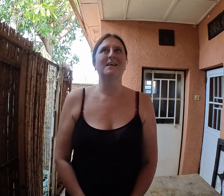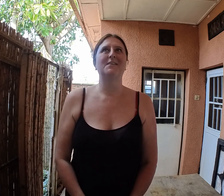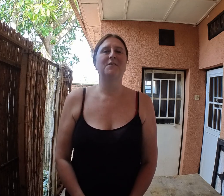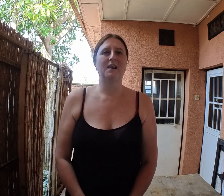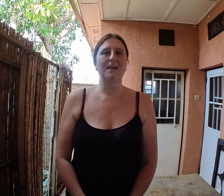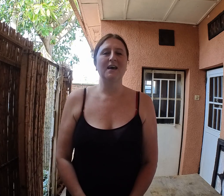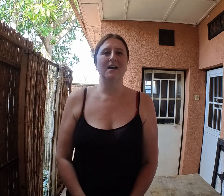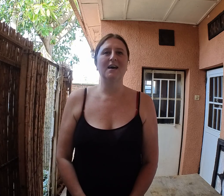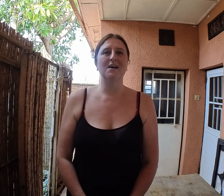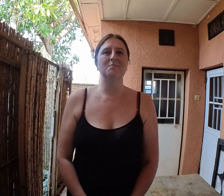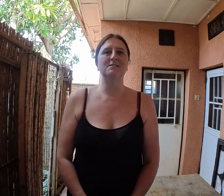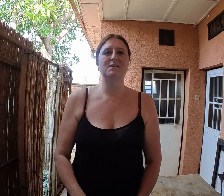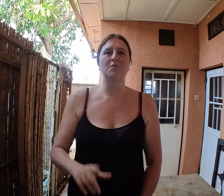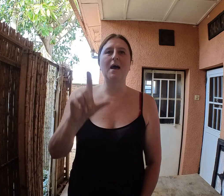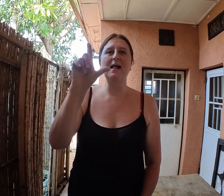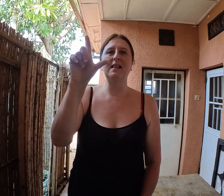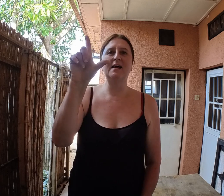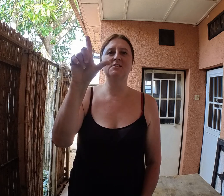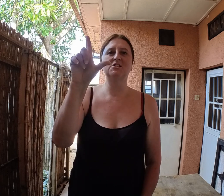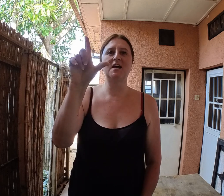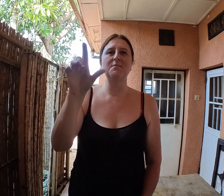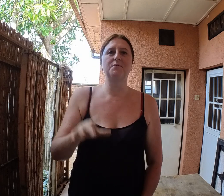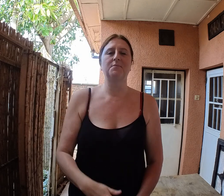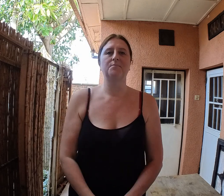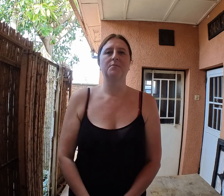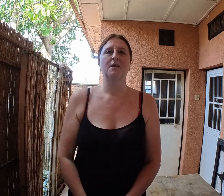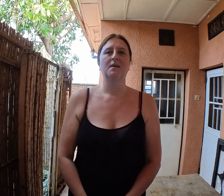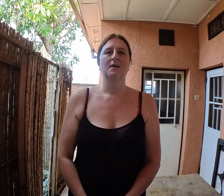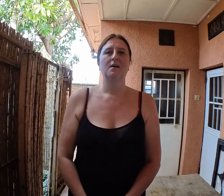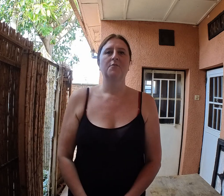slightly funny. Uh, so L handshape...